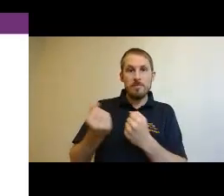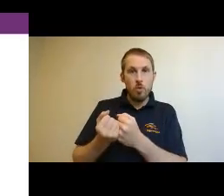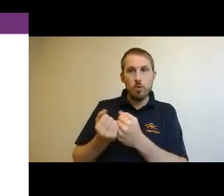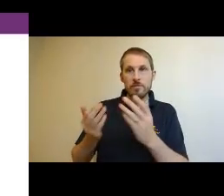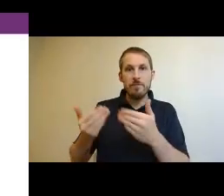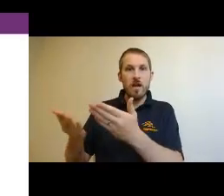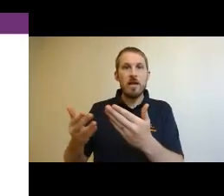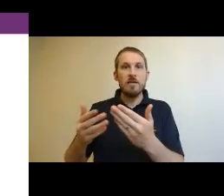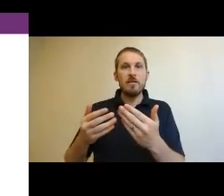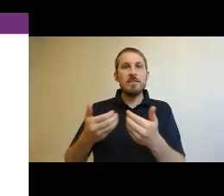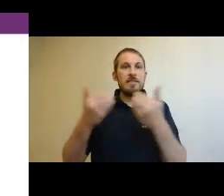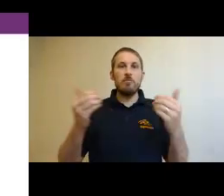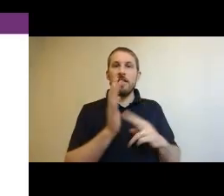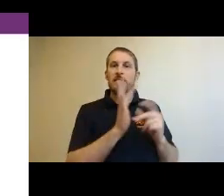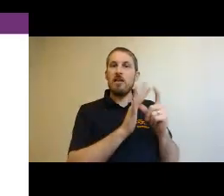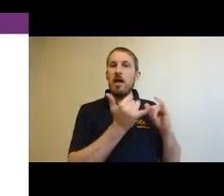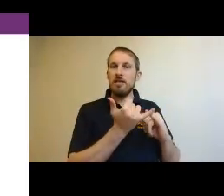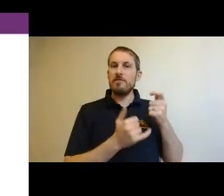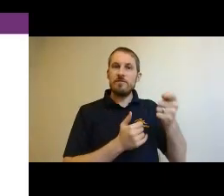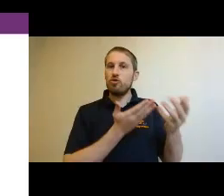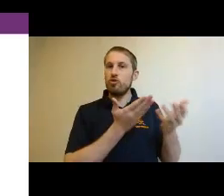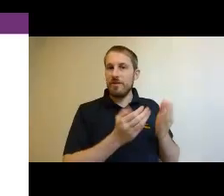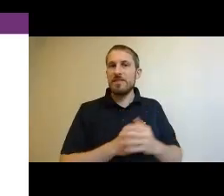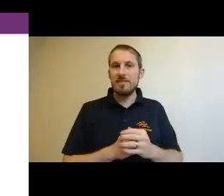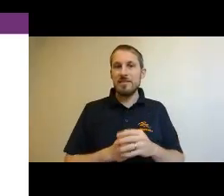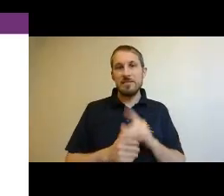It focuses on helping people identify and connect with